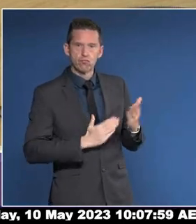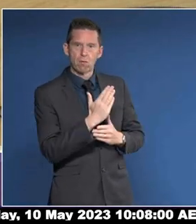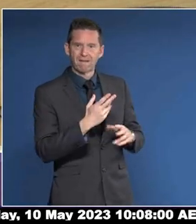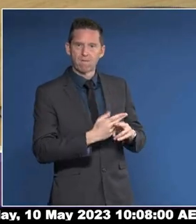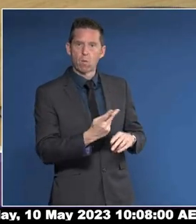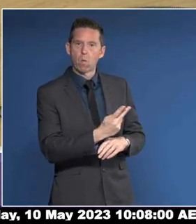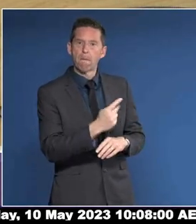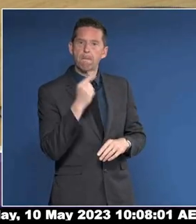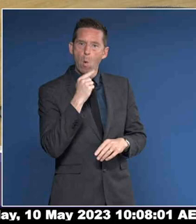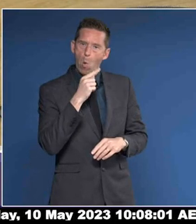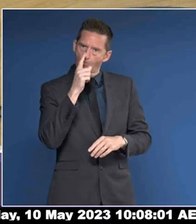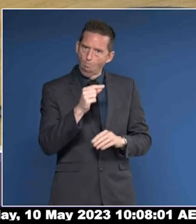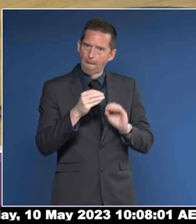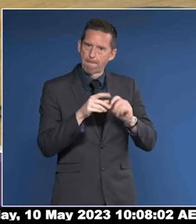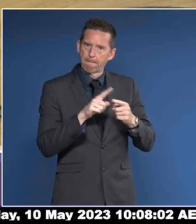preventable? DR CRAWFORD: Yes, and we worked to prevent it.